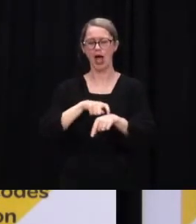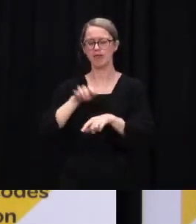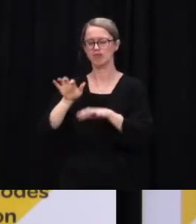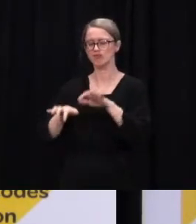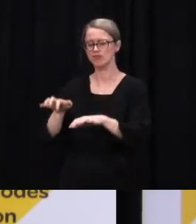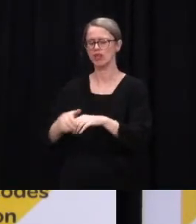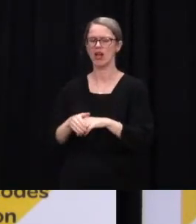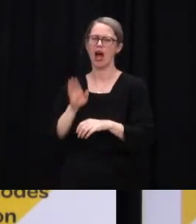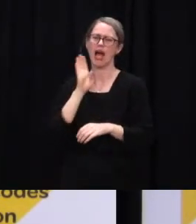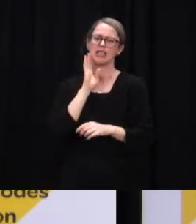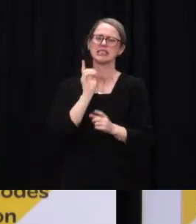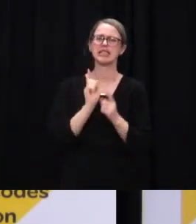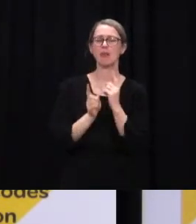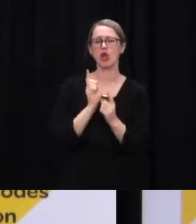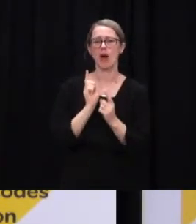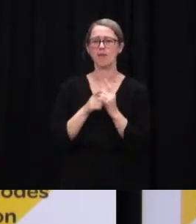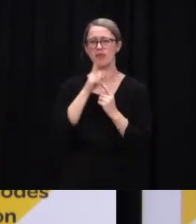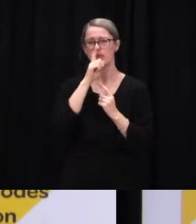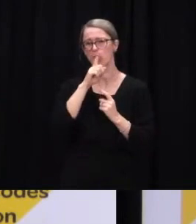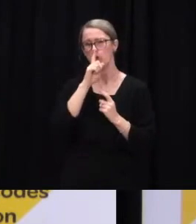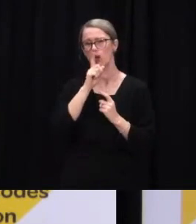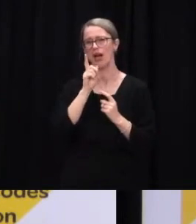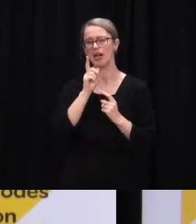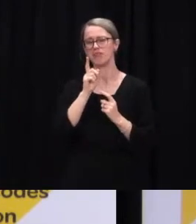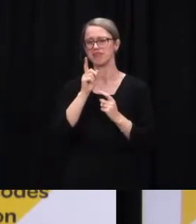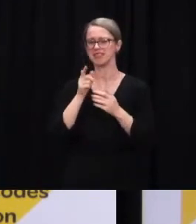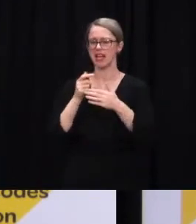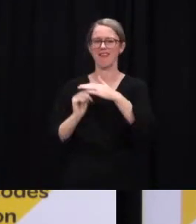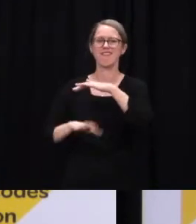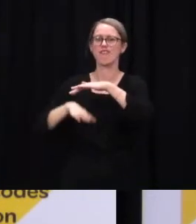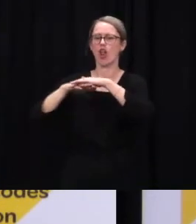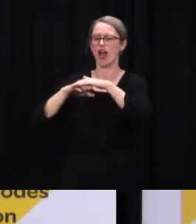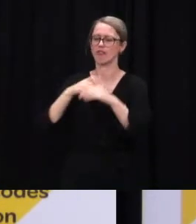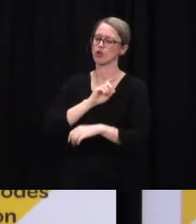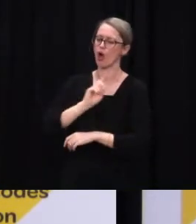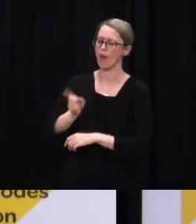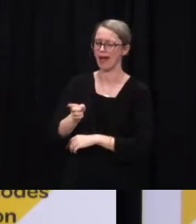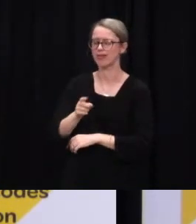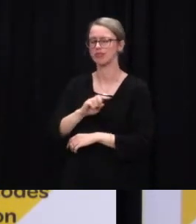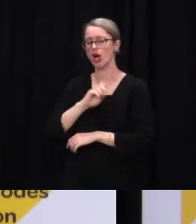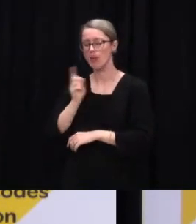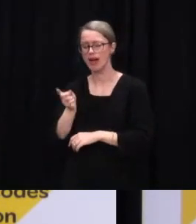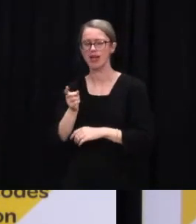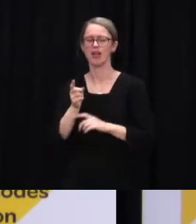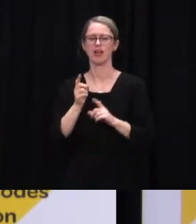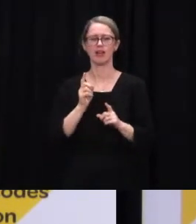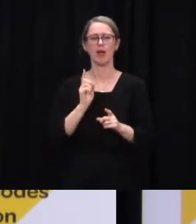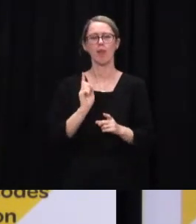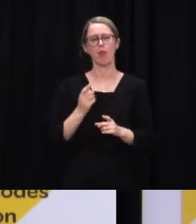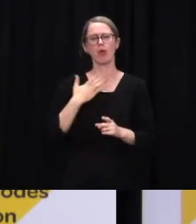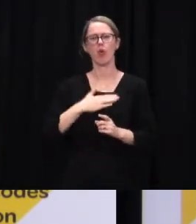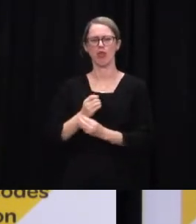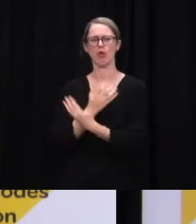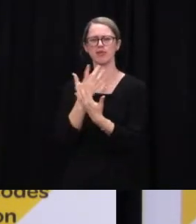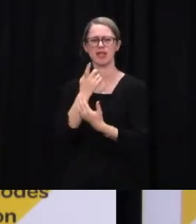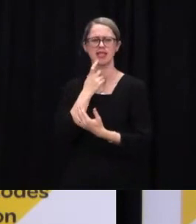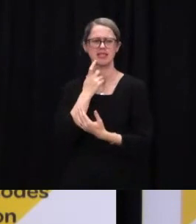accessing the site at the same time and it did function. I hear the odd report of people having to try one or two times.